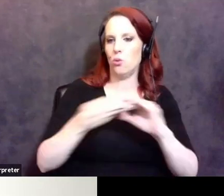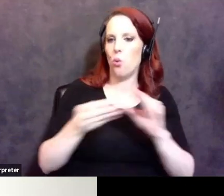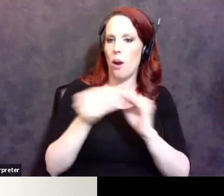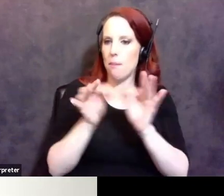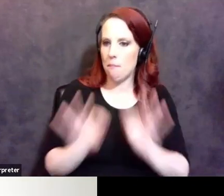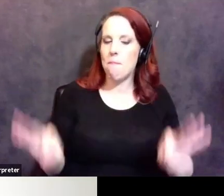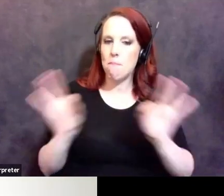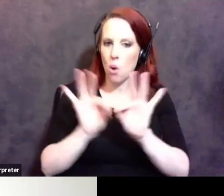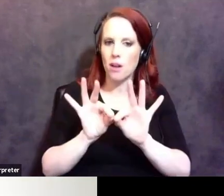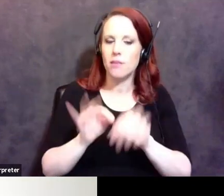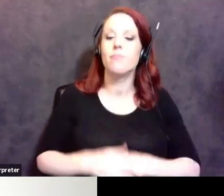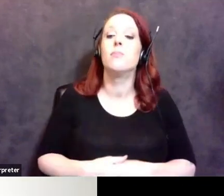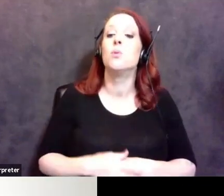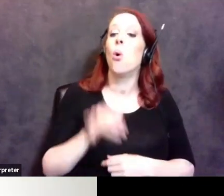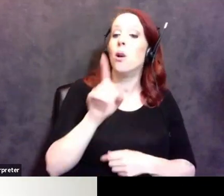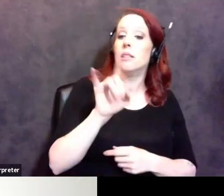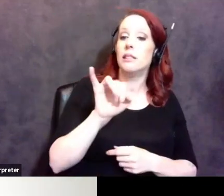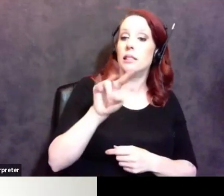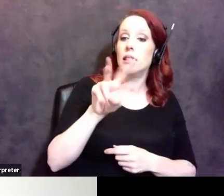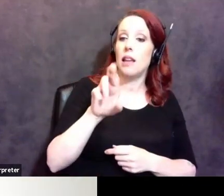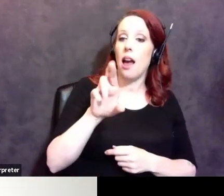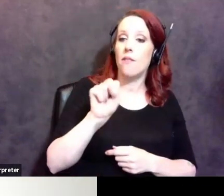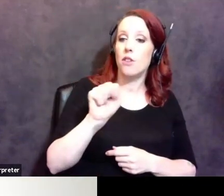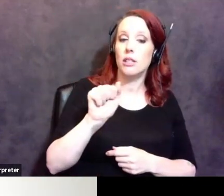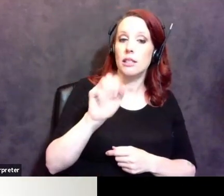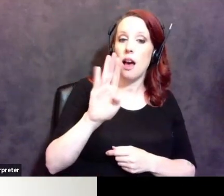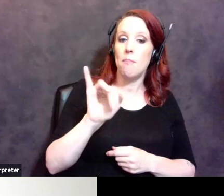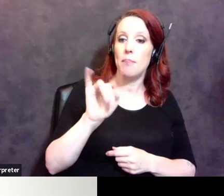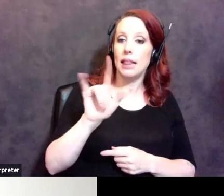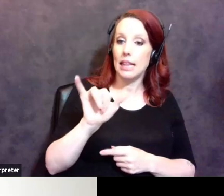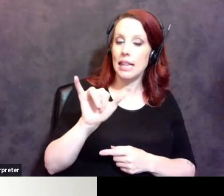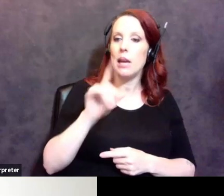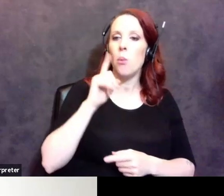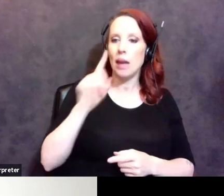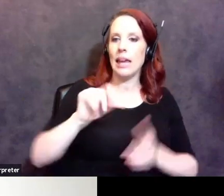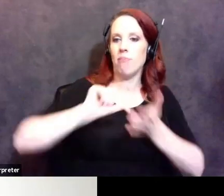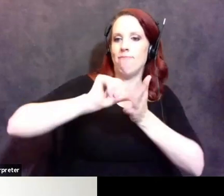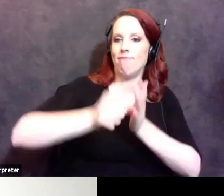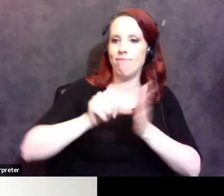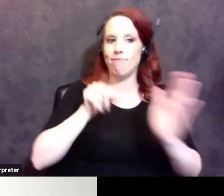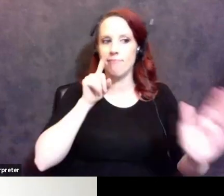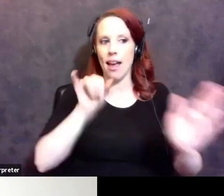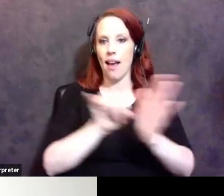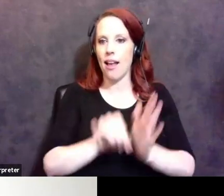is highlighting disabled authors and disability owned businesses that you can support. Are